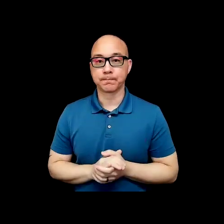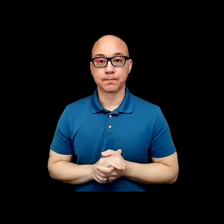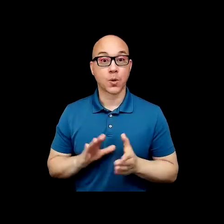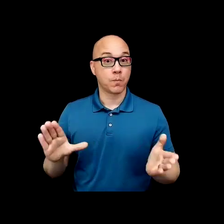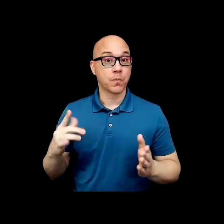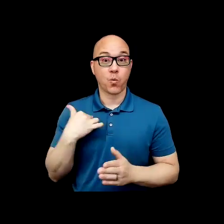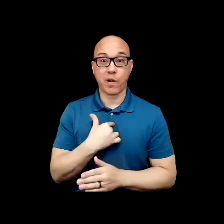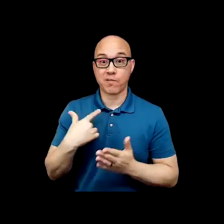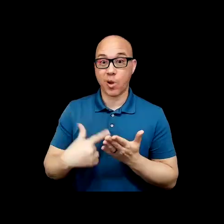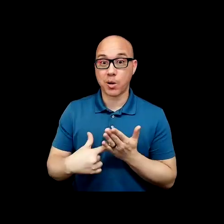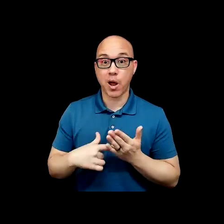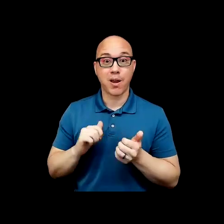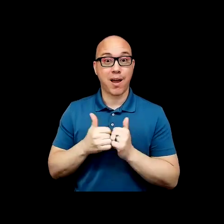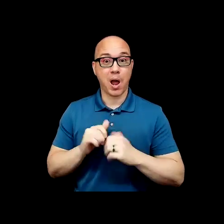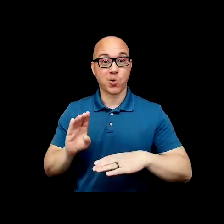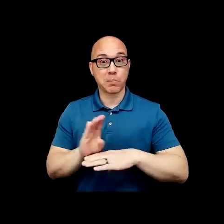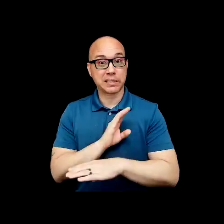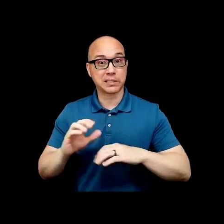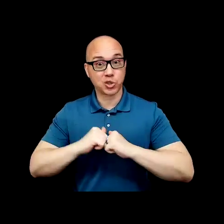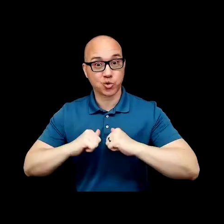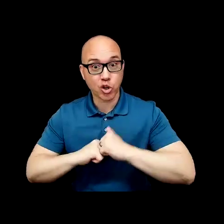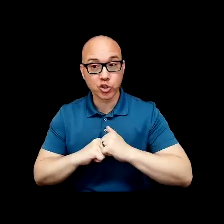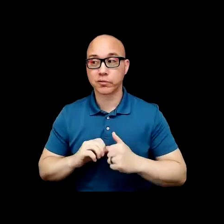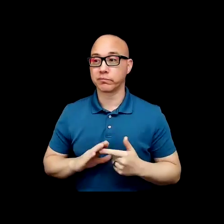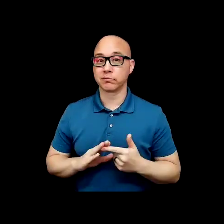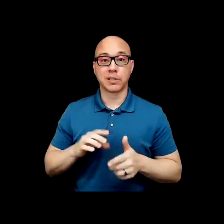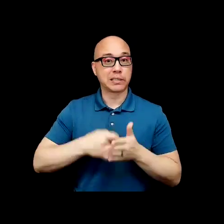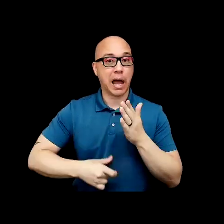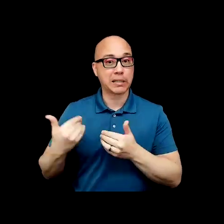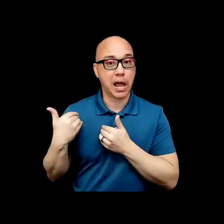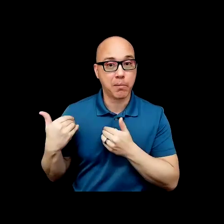structured and what your tax responsibilities look like, it is time to talk about something